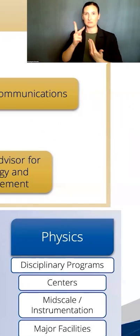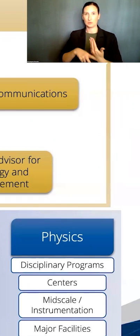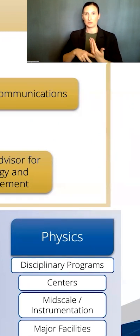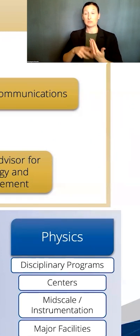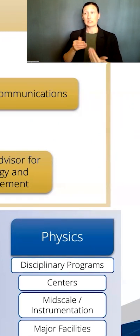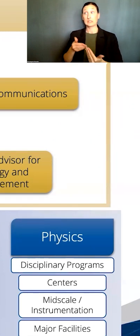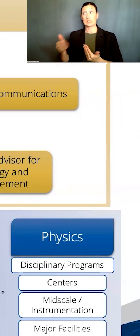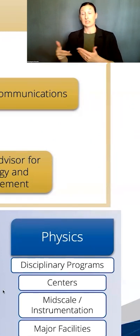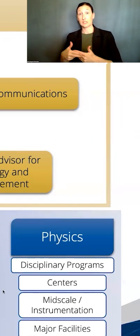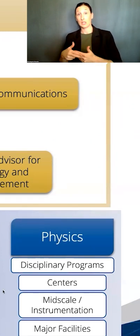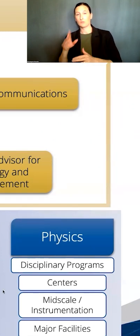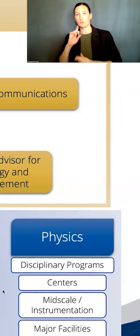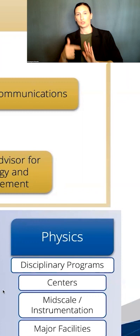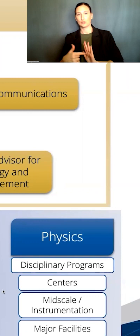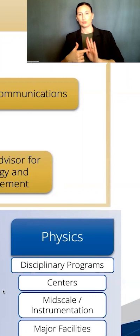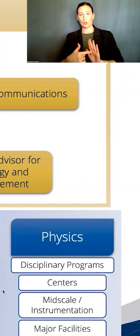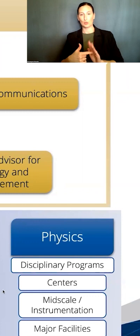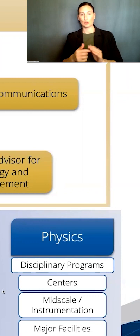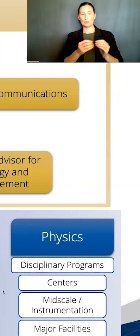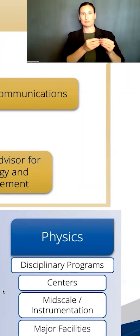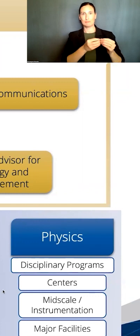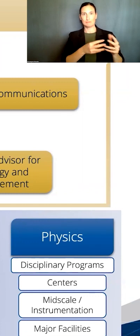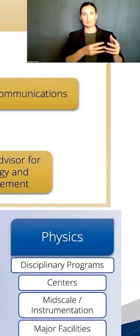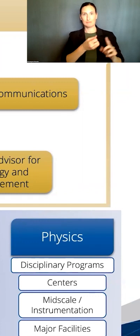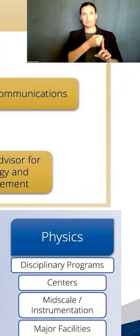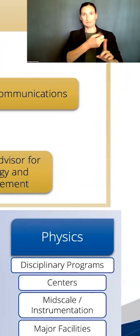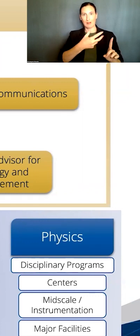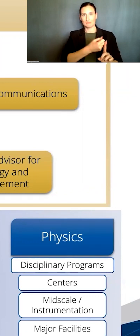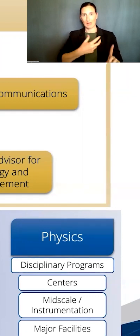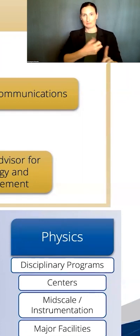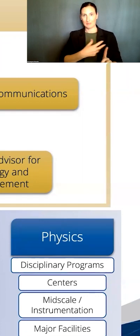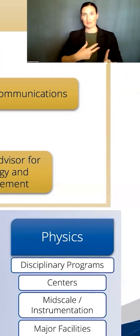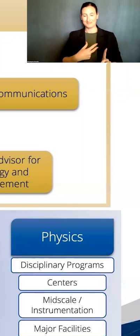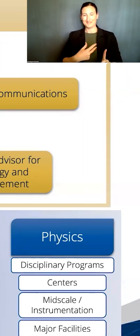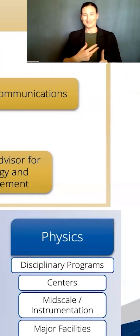these next group of bubbles underneath, give you examples of what